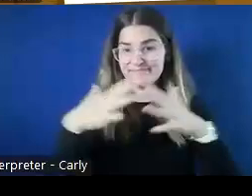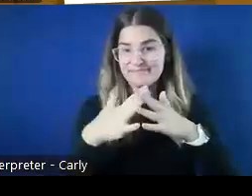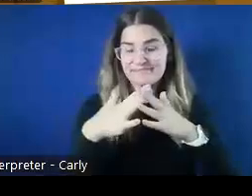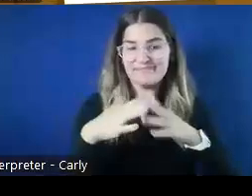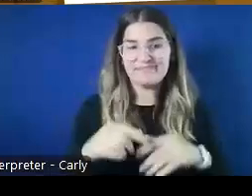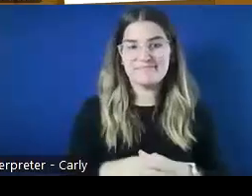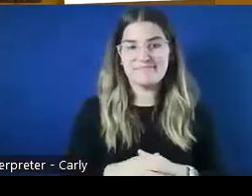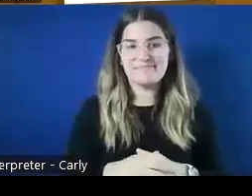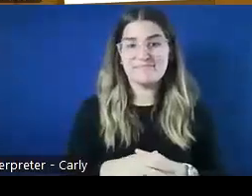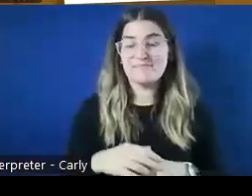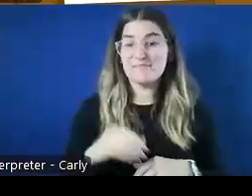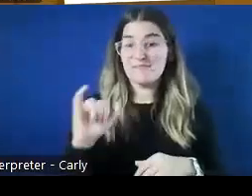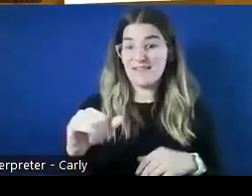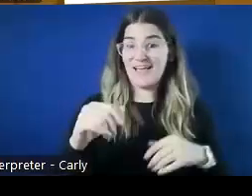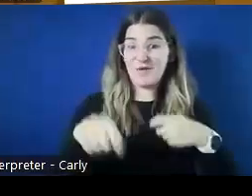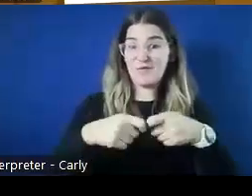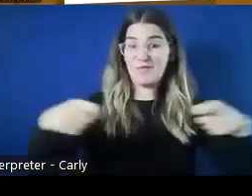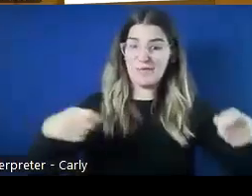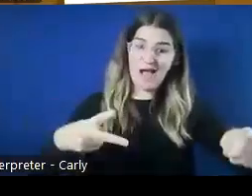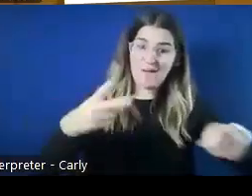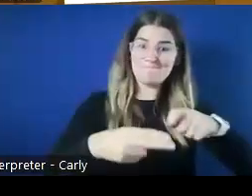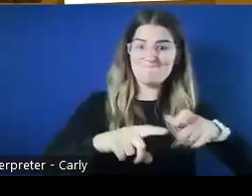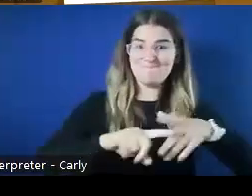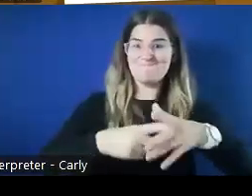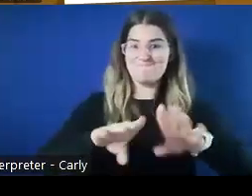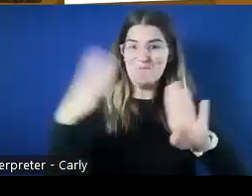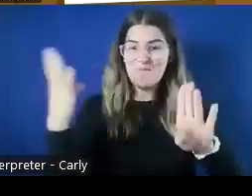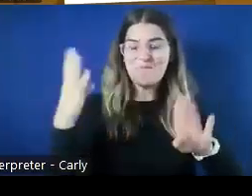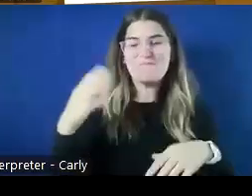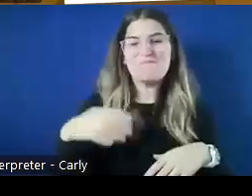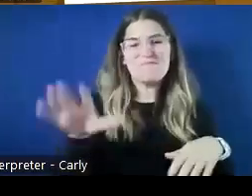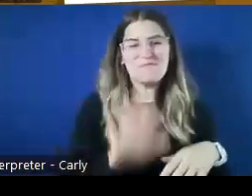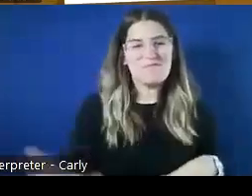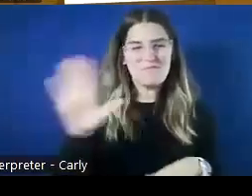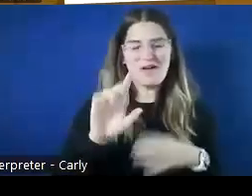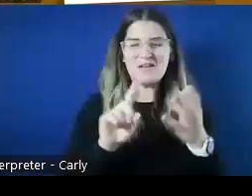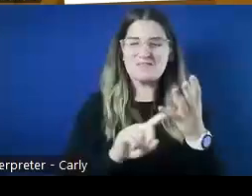cut the ribbon and started seeing patience at the end of June beginning of July we started walk-in